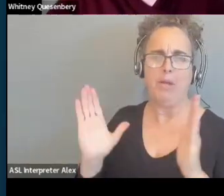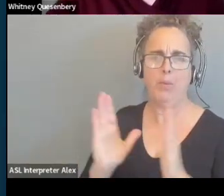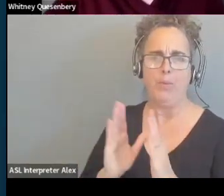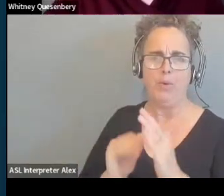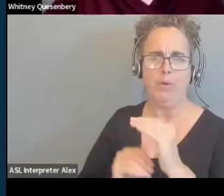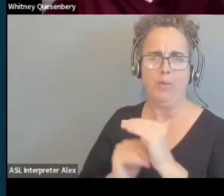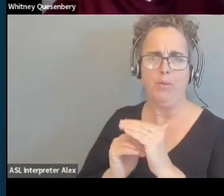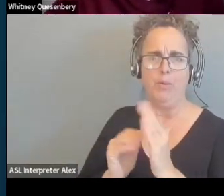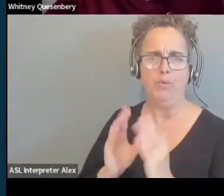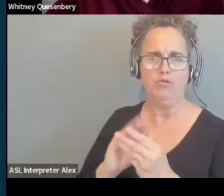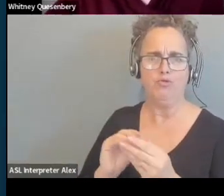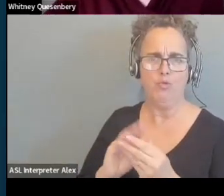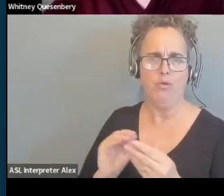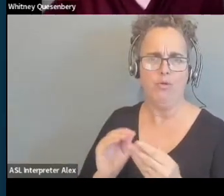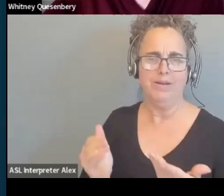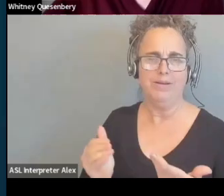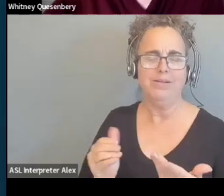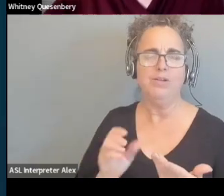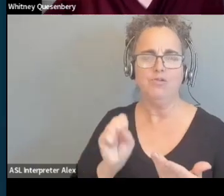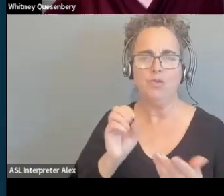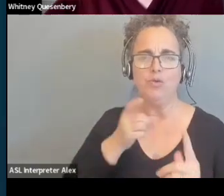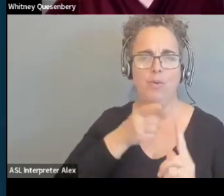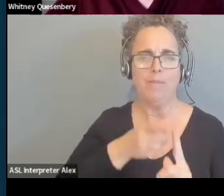So I think your point is absolutely right.